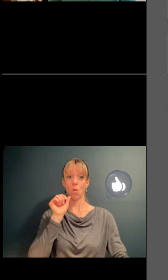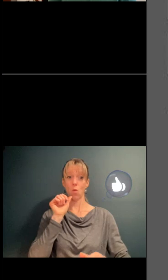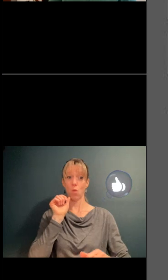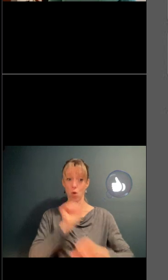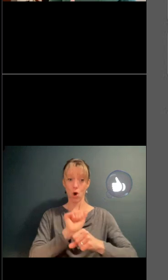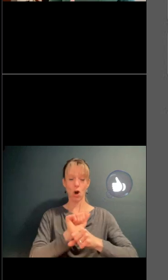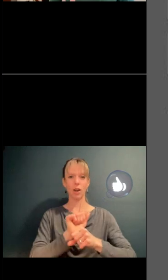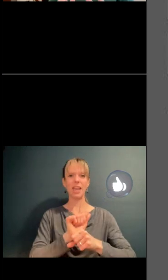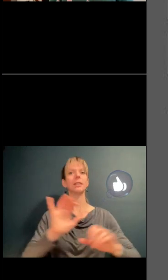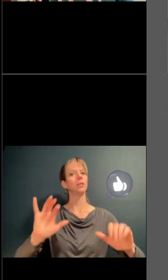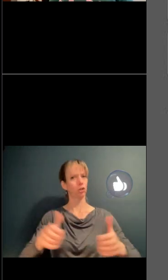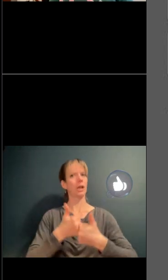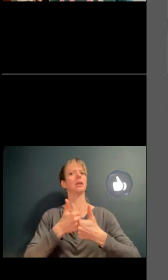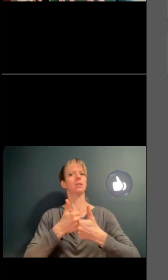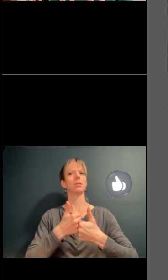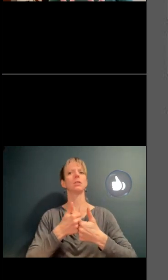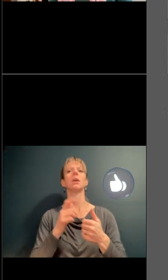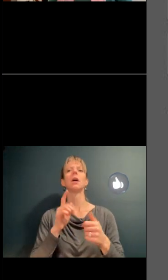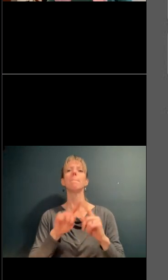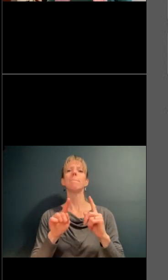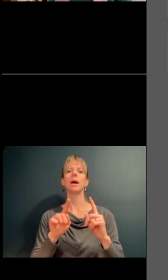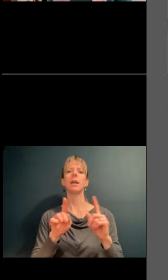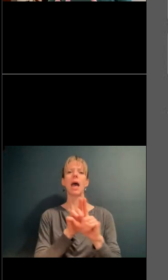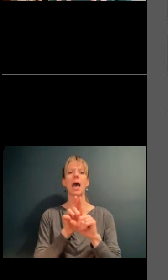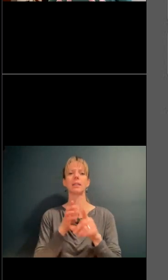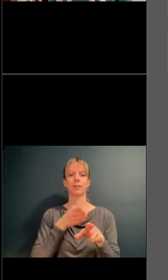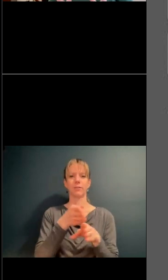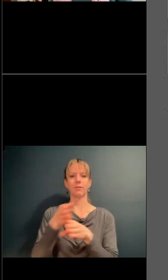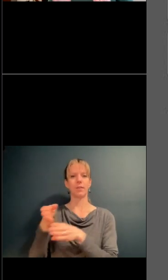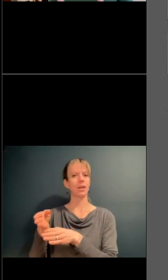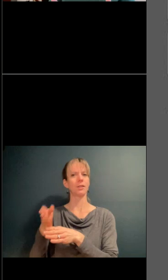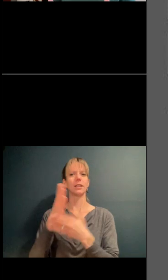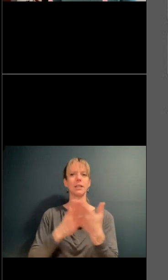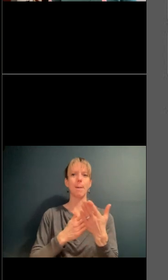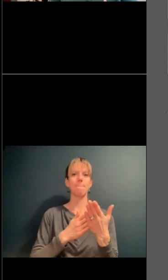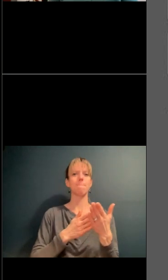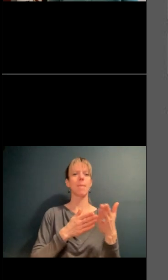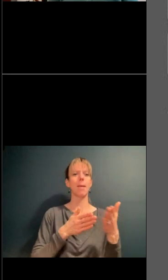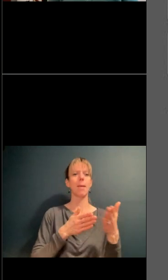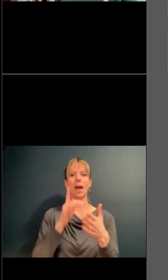But we do know as a field about some of the pathways for changing attitudes.